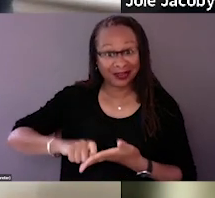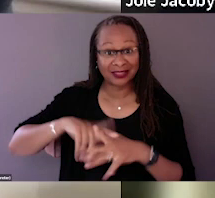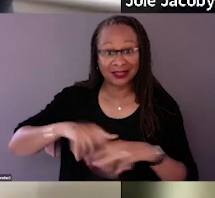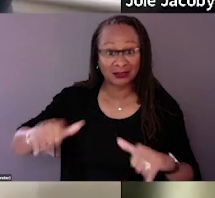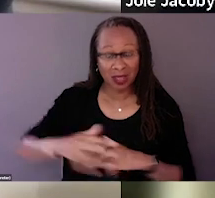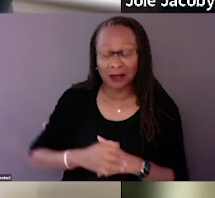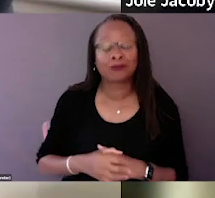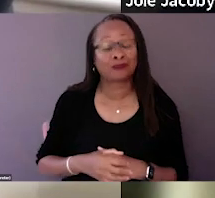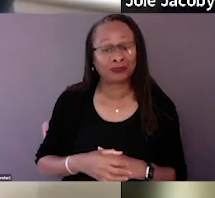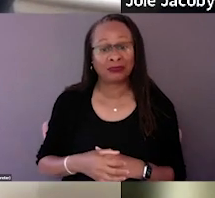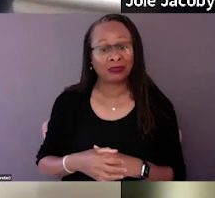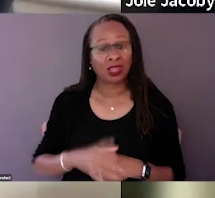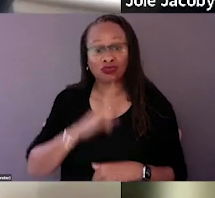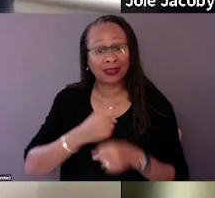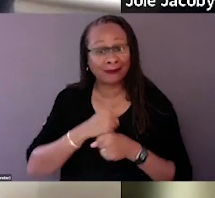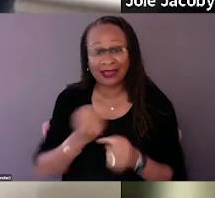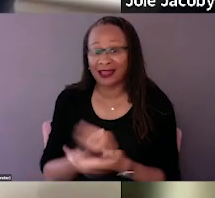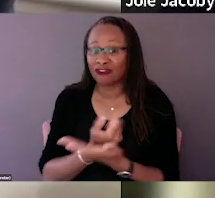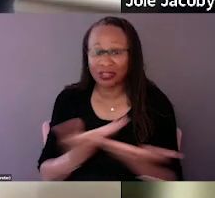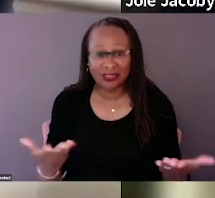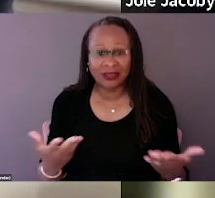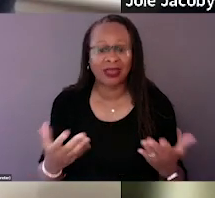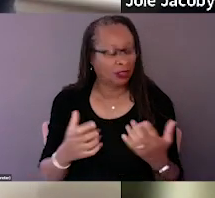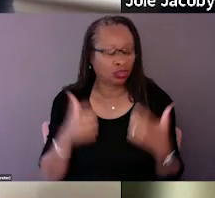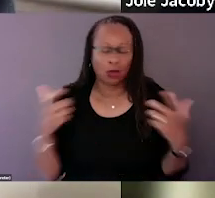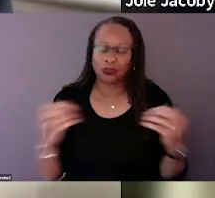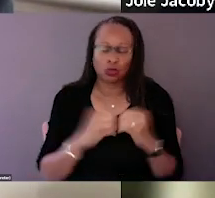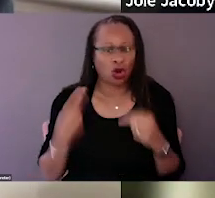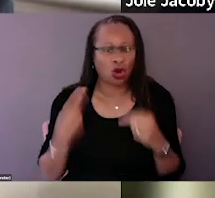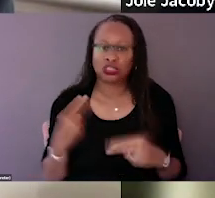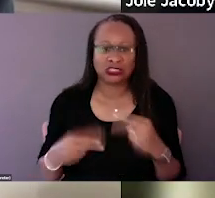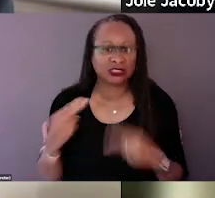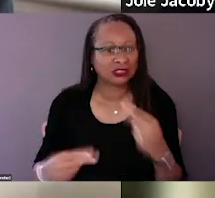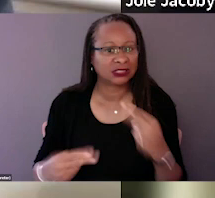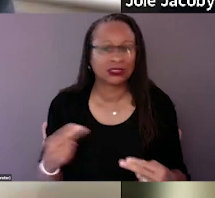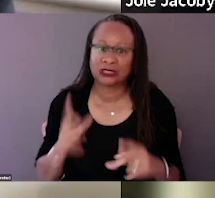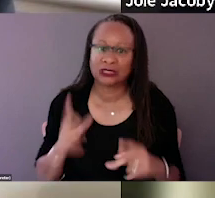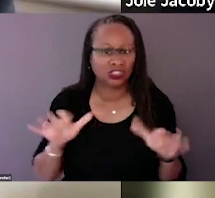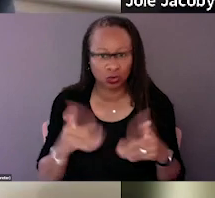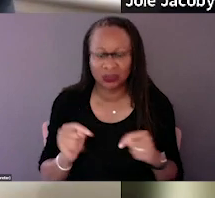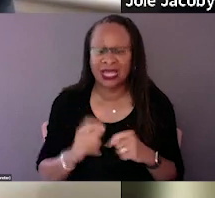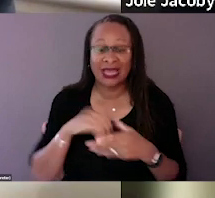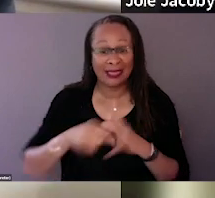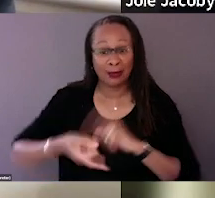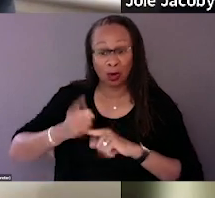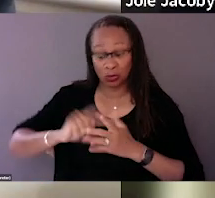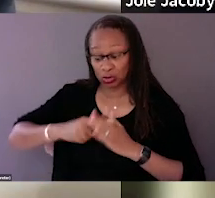and it made everything that much more urgent. In the moment, we started to realize that too.